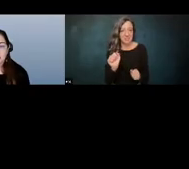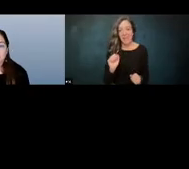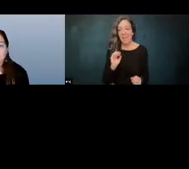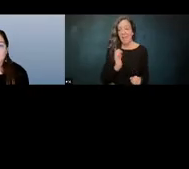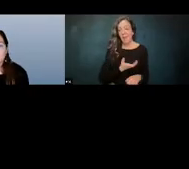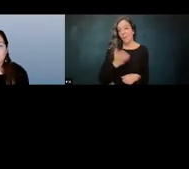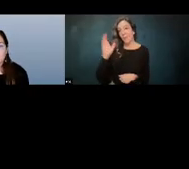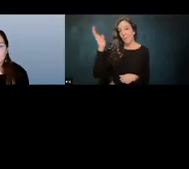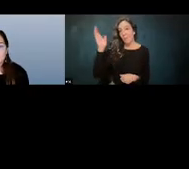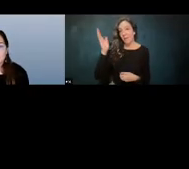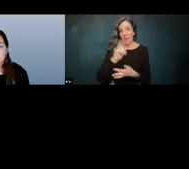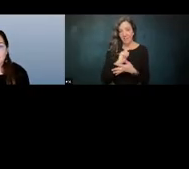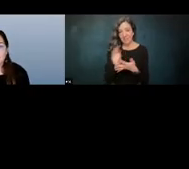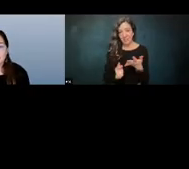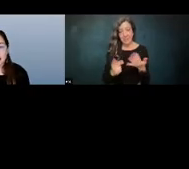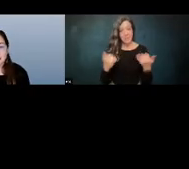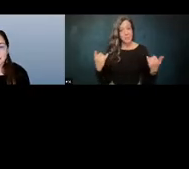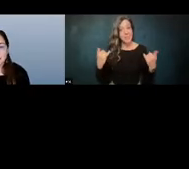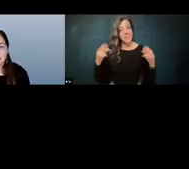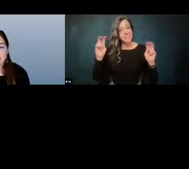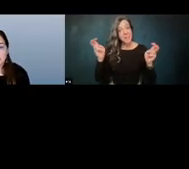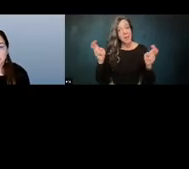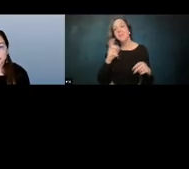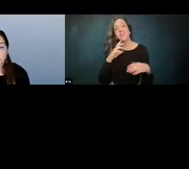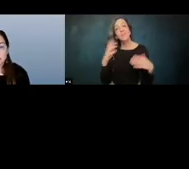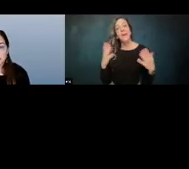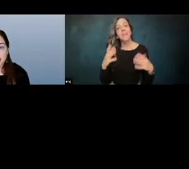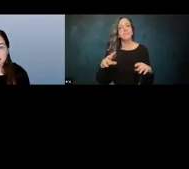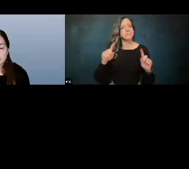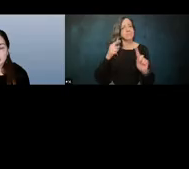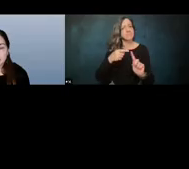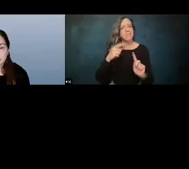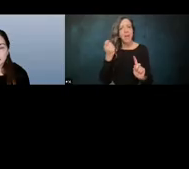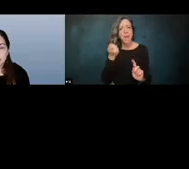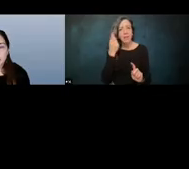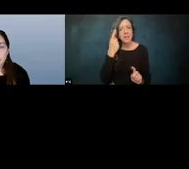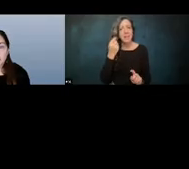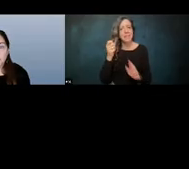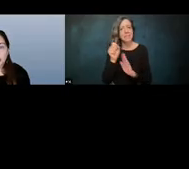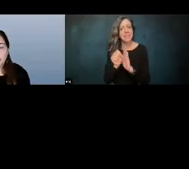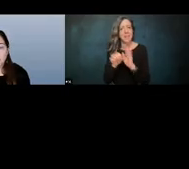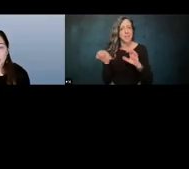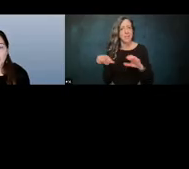Our session topic is understanding the state performance plan indicators. What